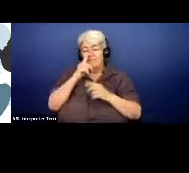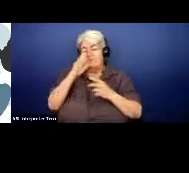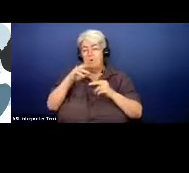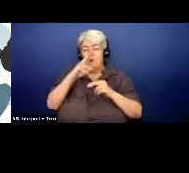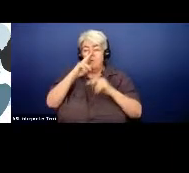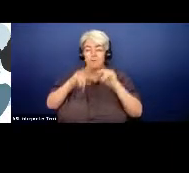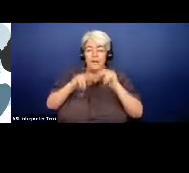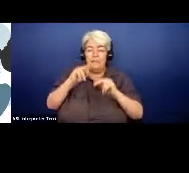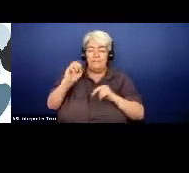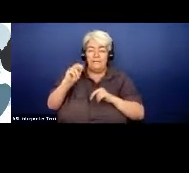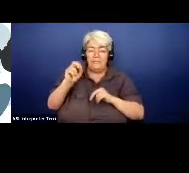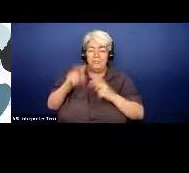Making sure they have training and making